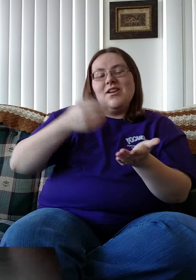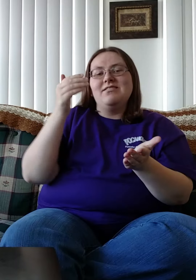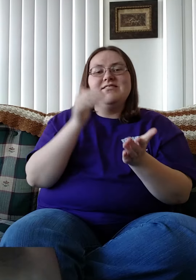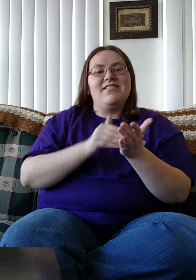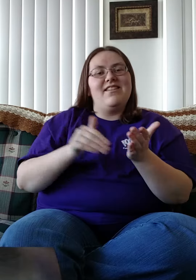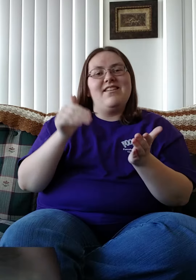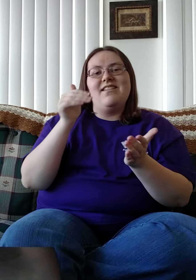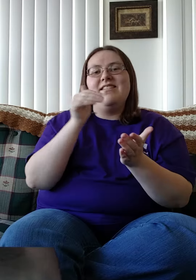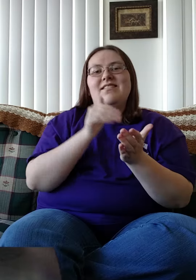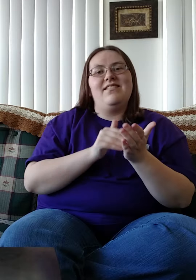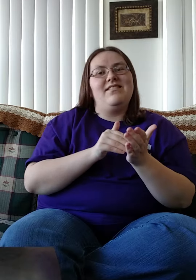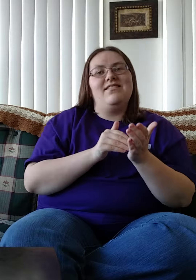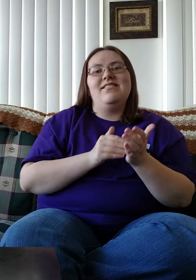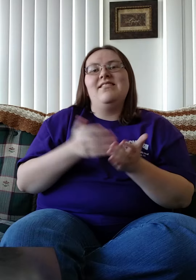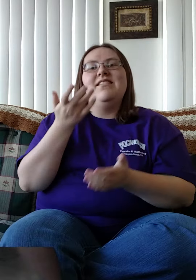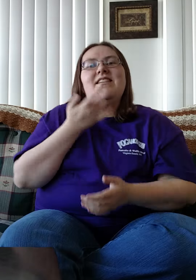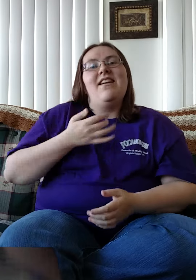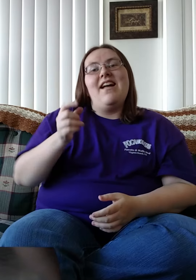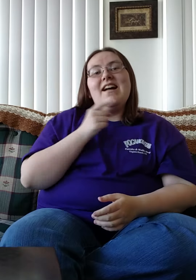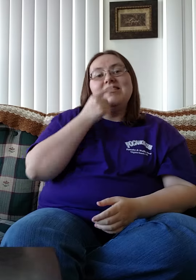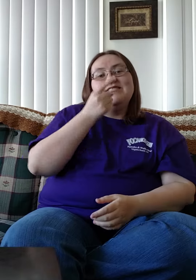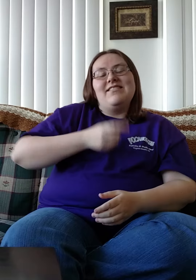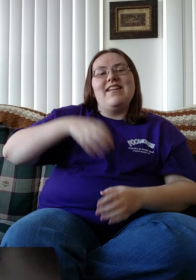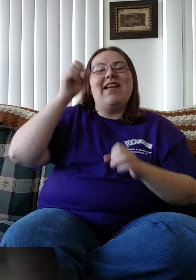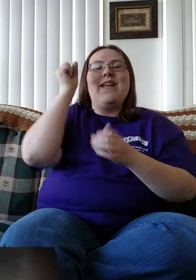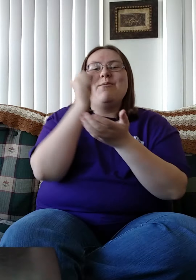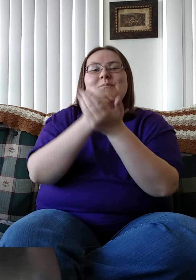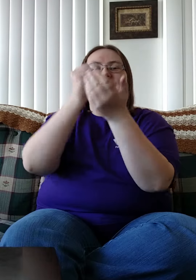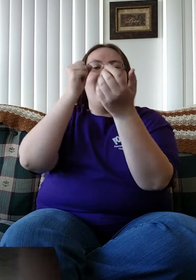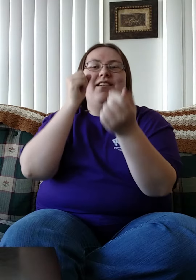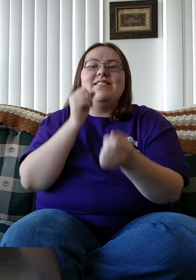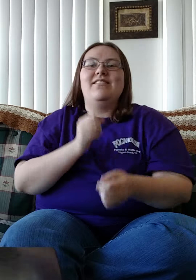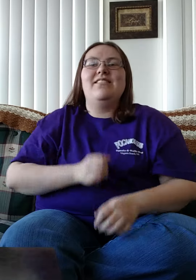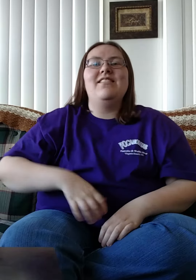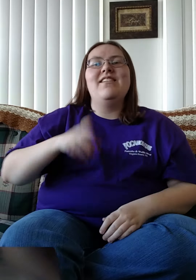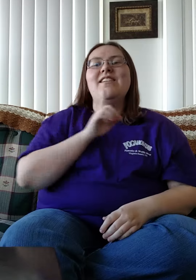But once again, I say amen